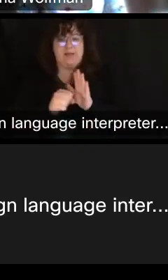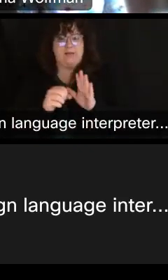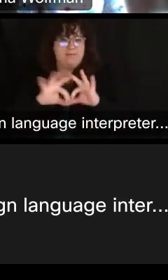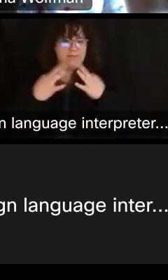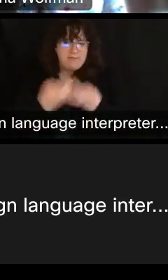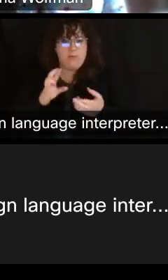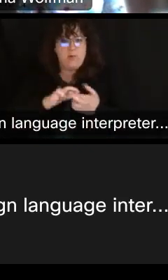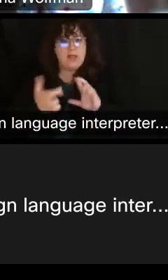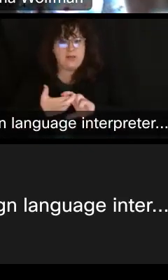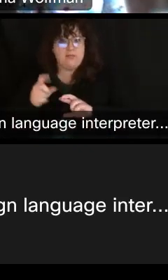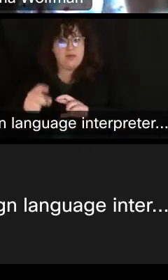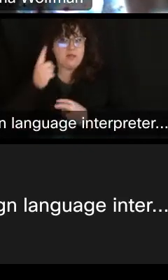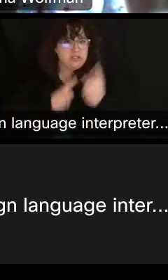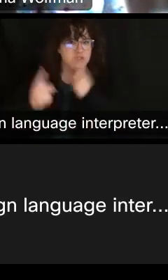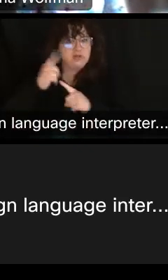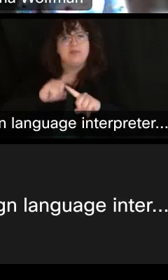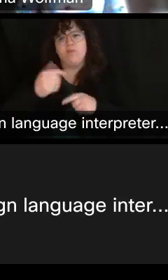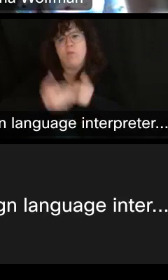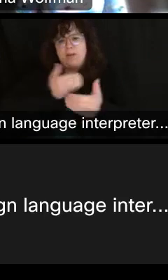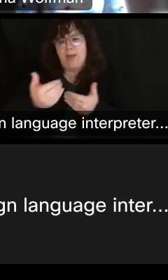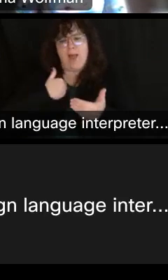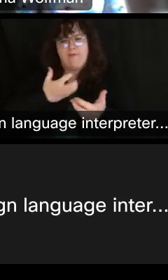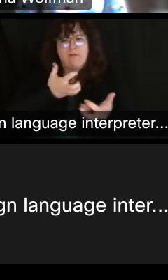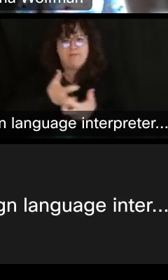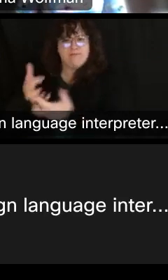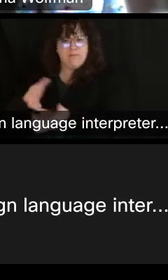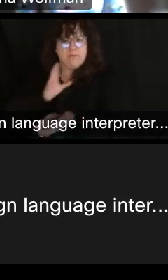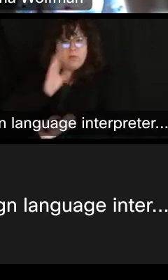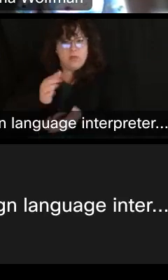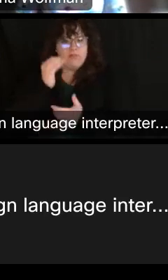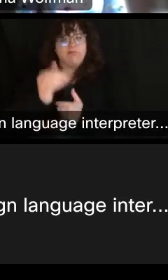processes to assist with that. We have the interstate compact on placement of